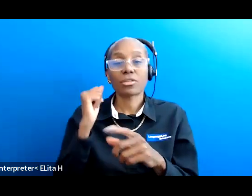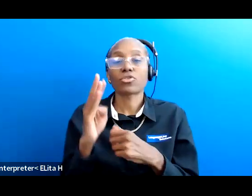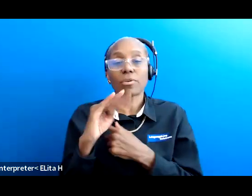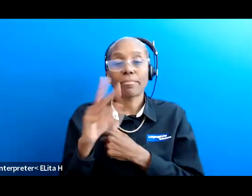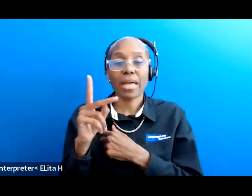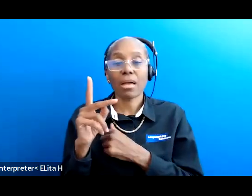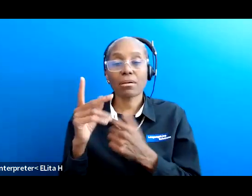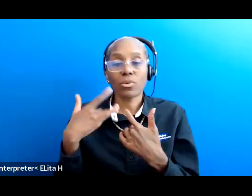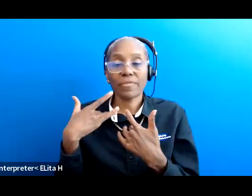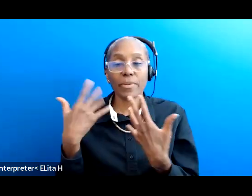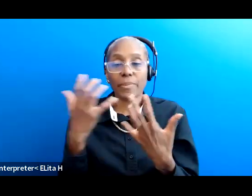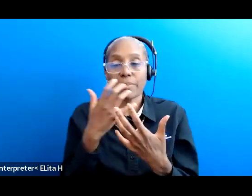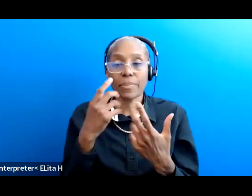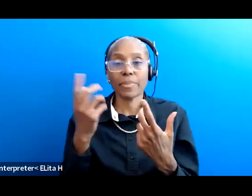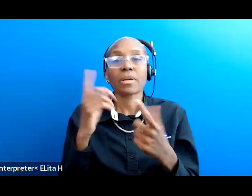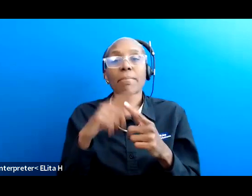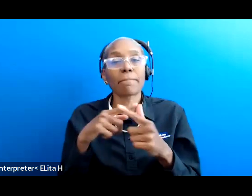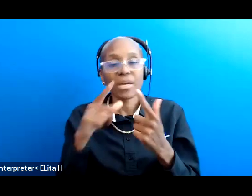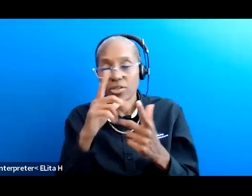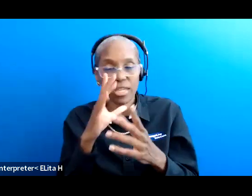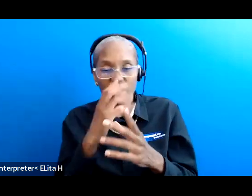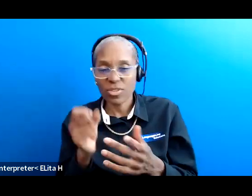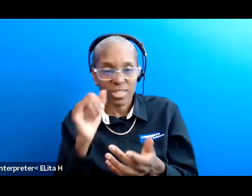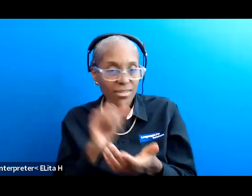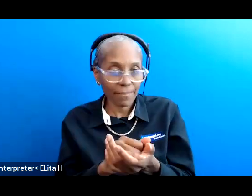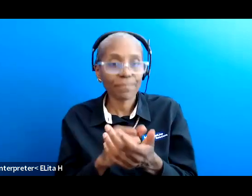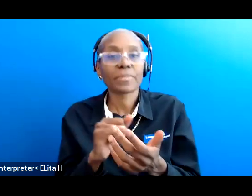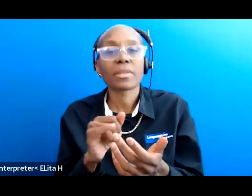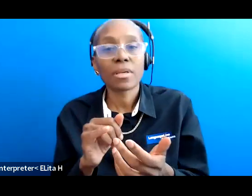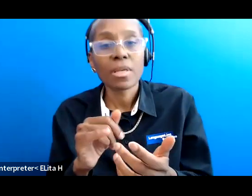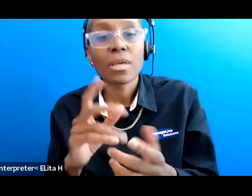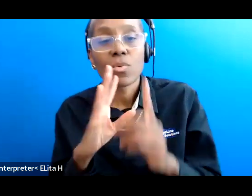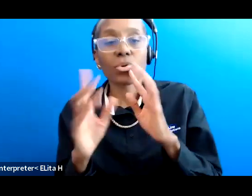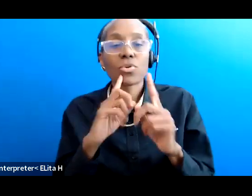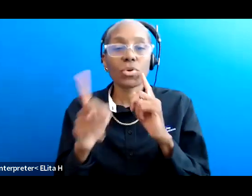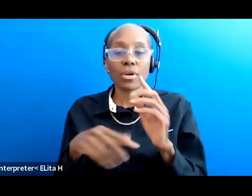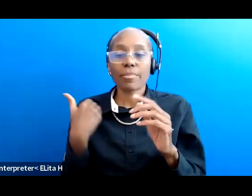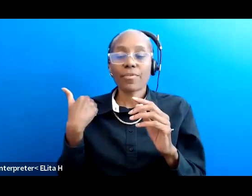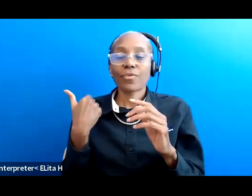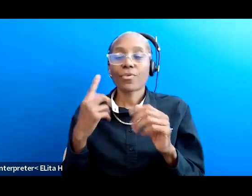you're not interested in that. So again, we talked earlier with the first question